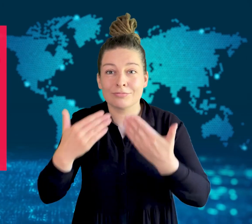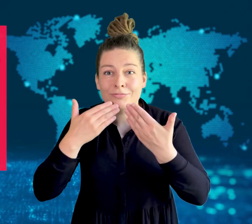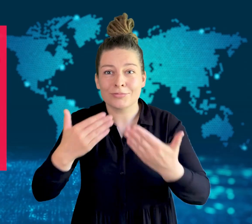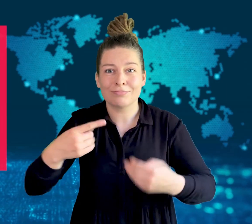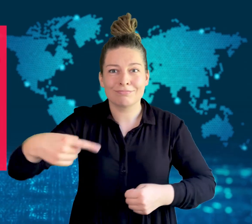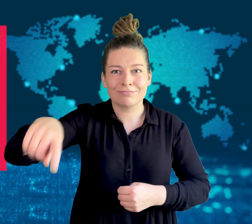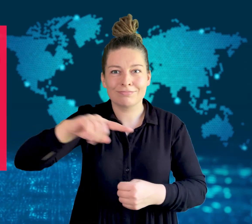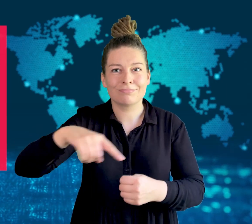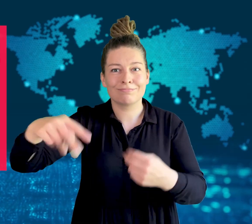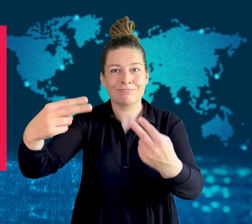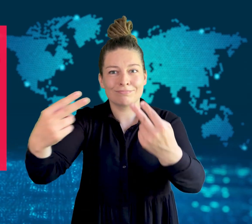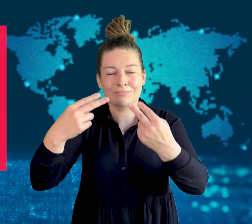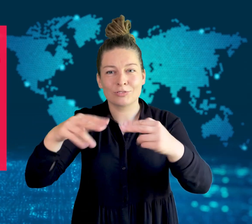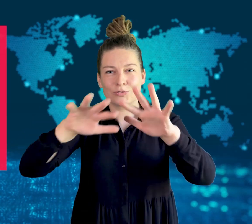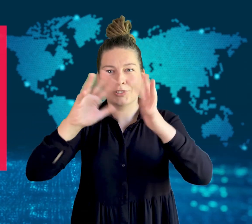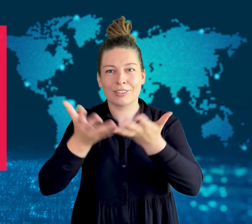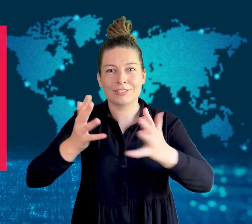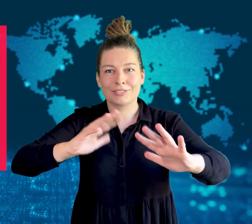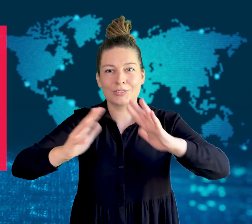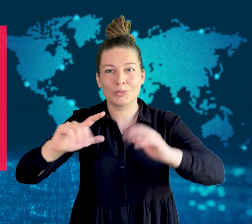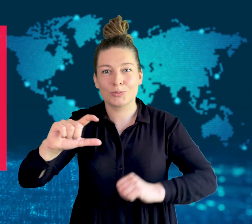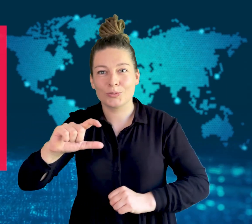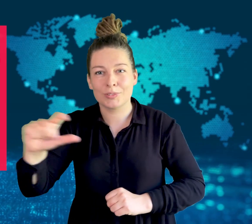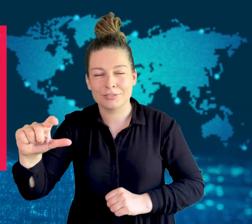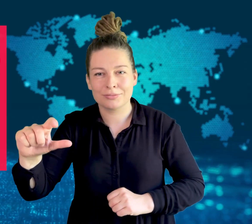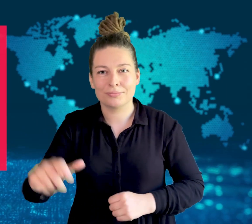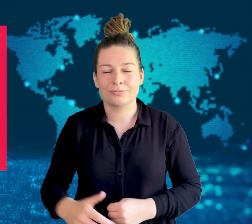Thank you for watching WorldSign Week.